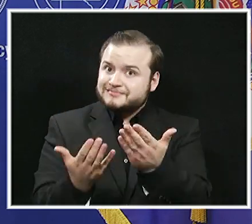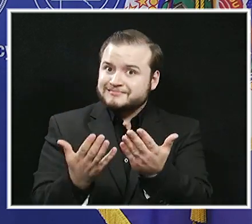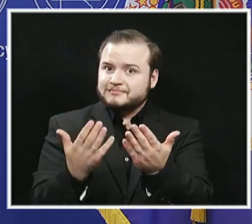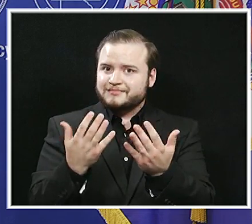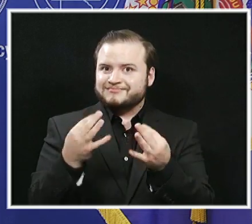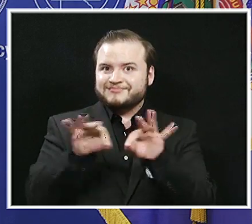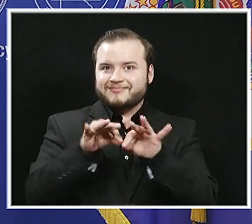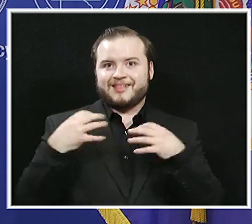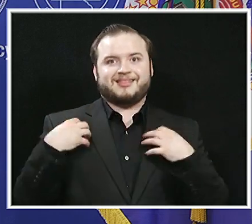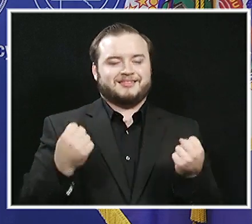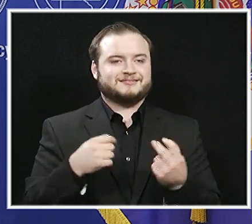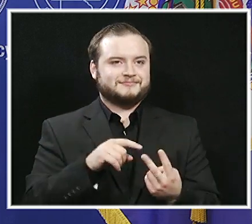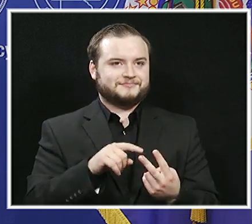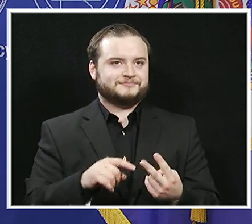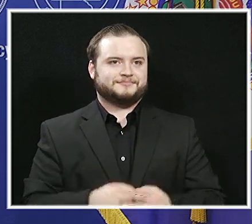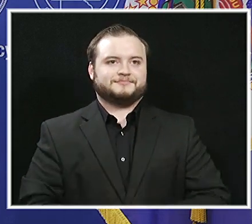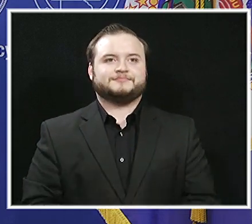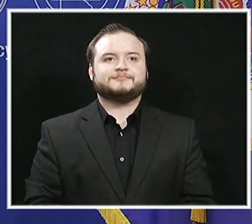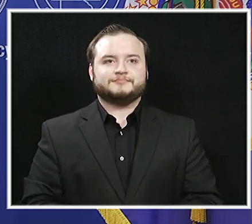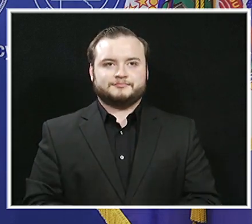It is anonymous and aggregated data that will help